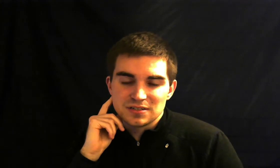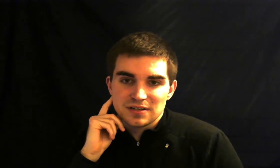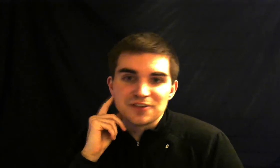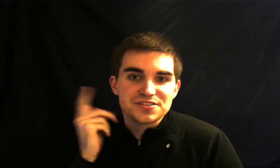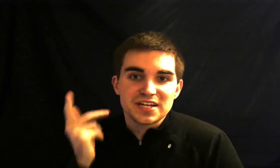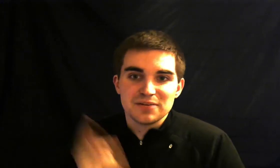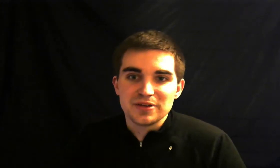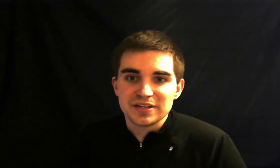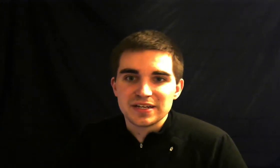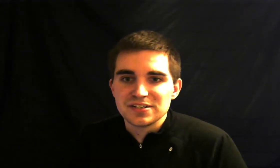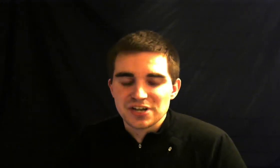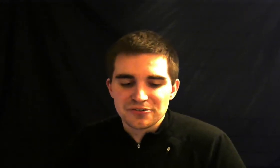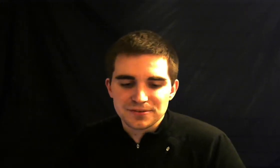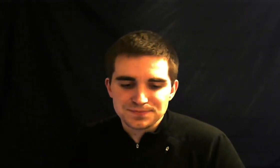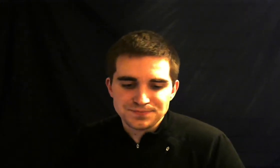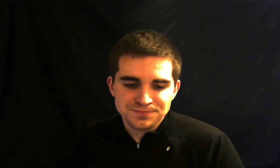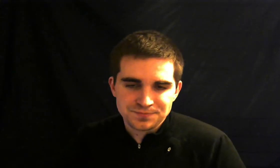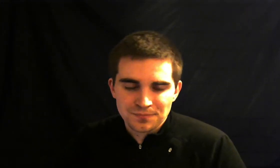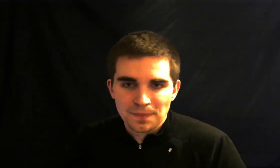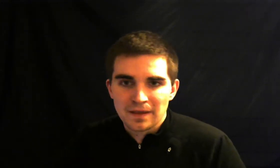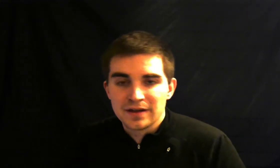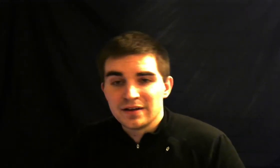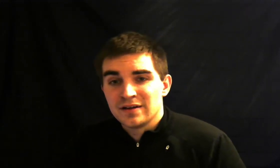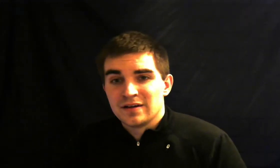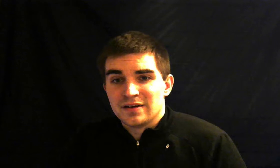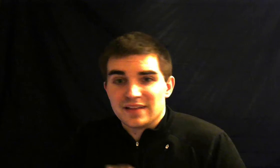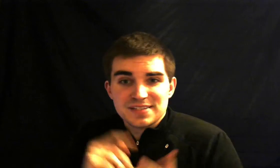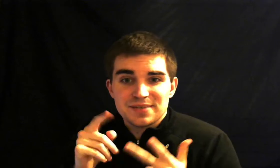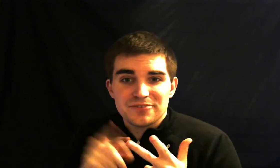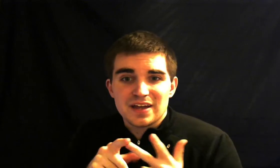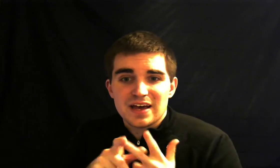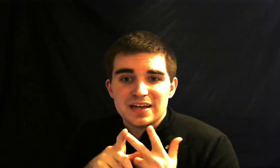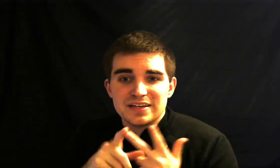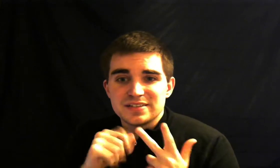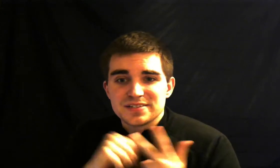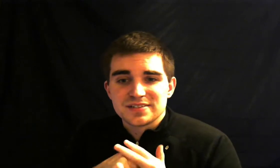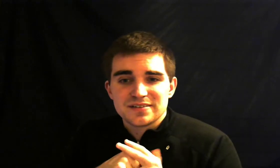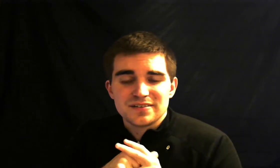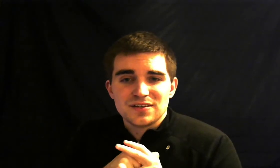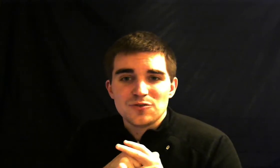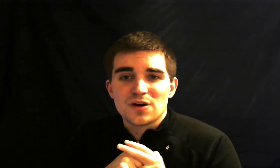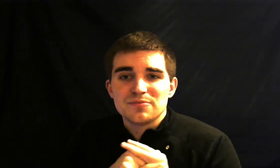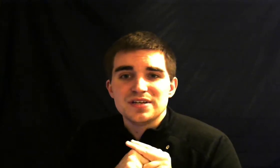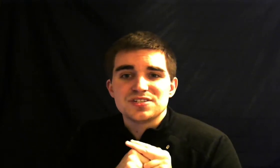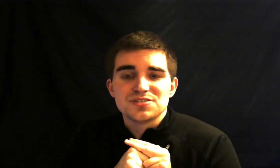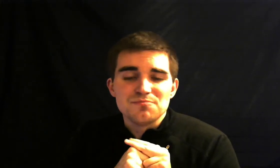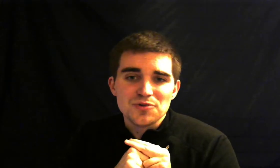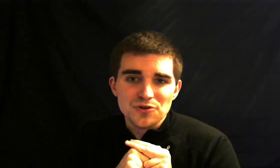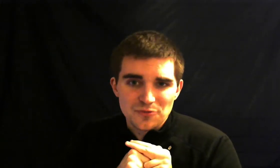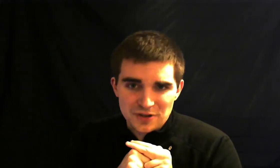understandability in general the last tip for today is you want to be smooth when